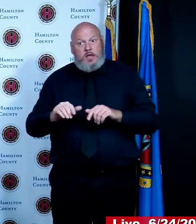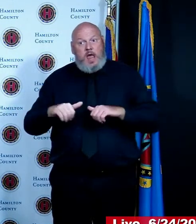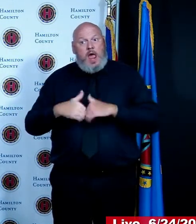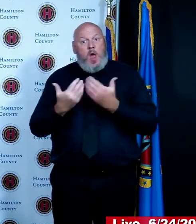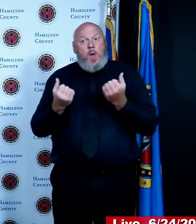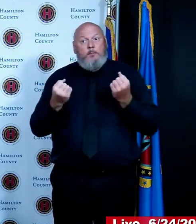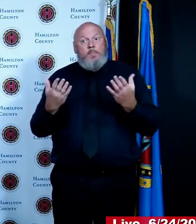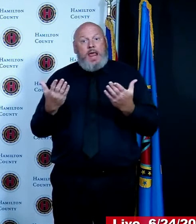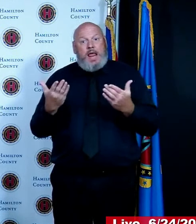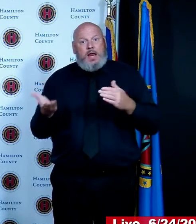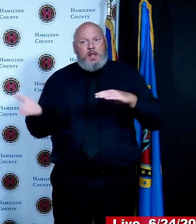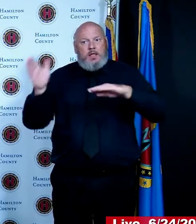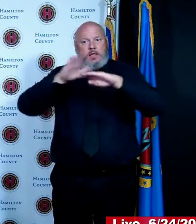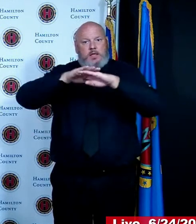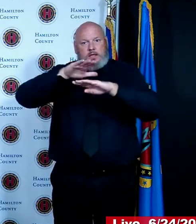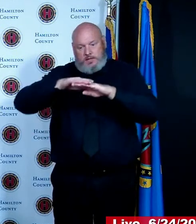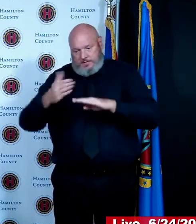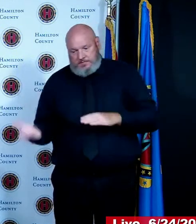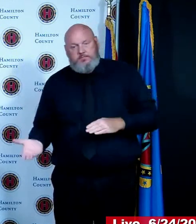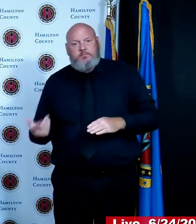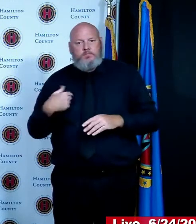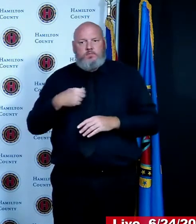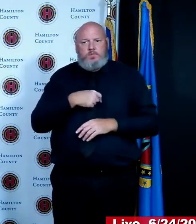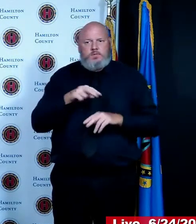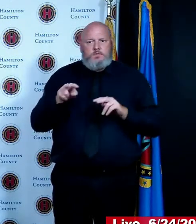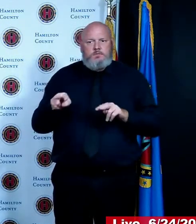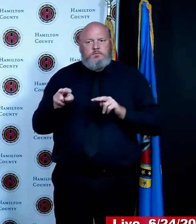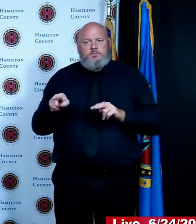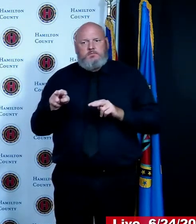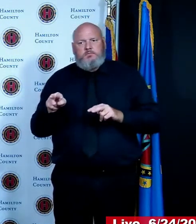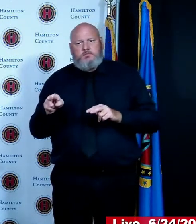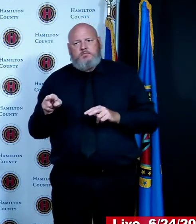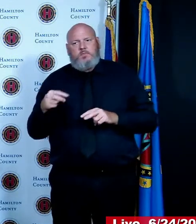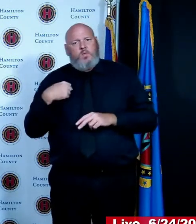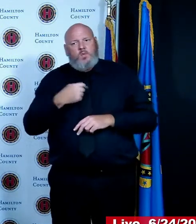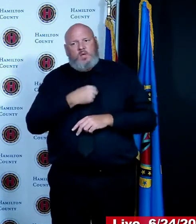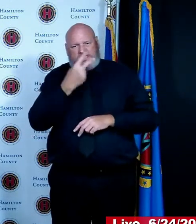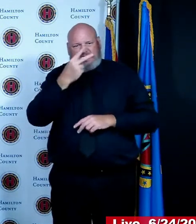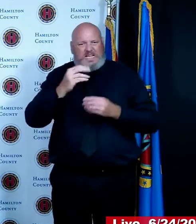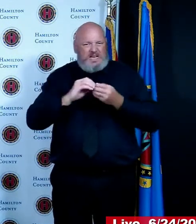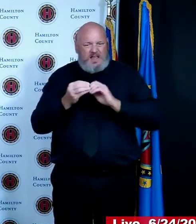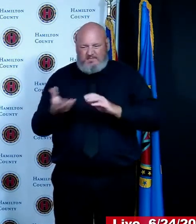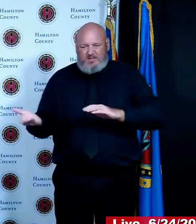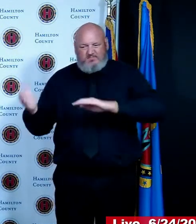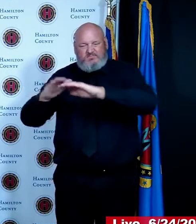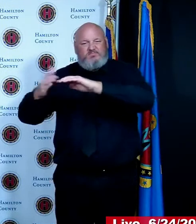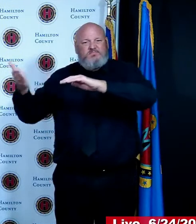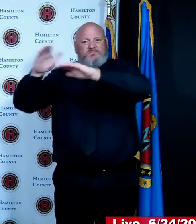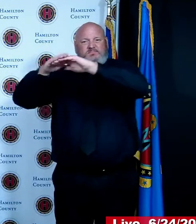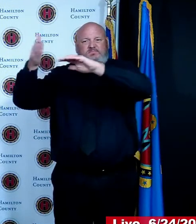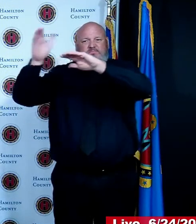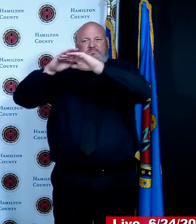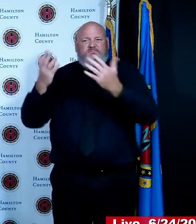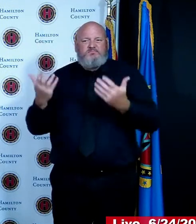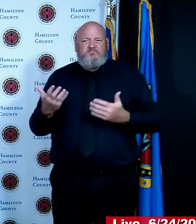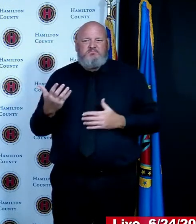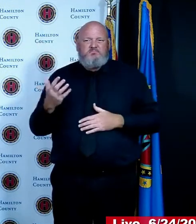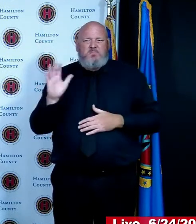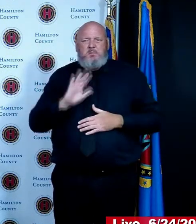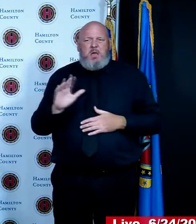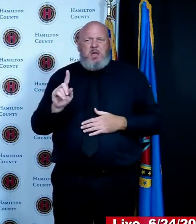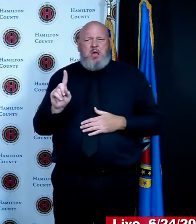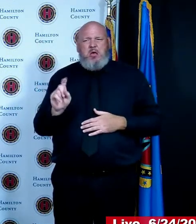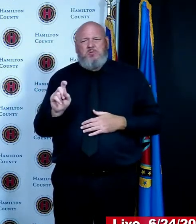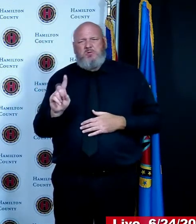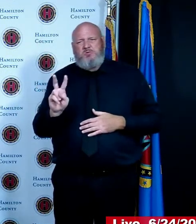it's the increase and so that has been 100 200 you know 80 it's varied as we've